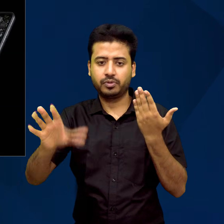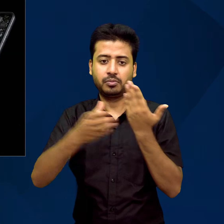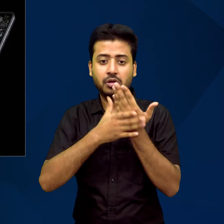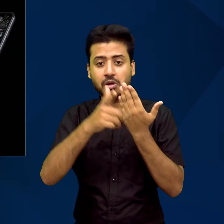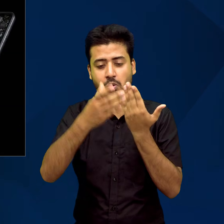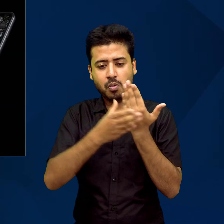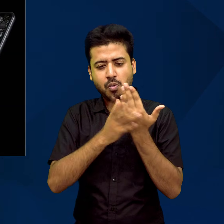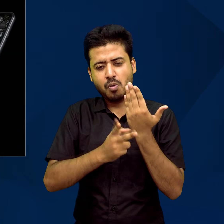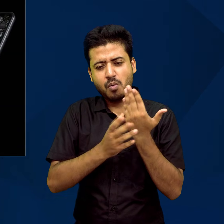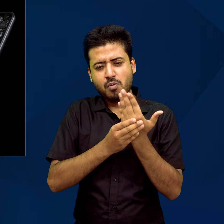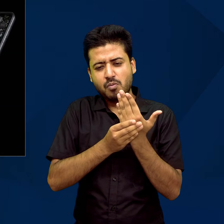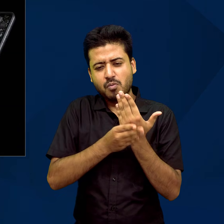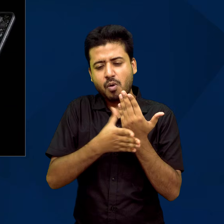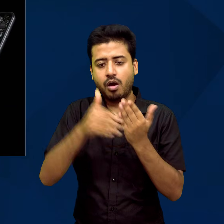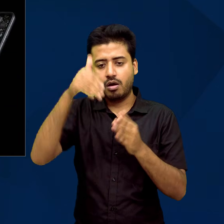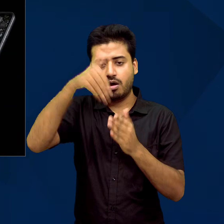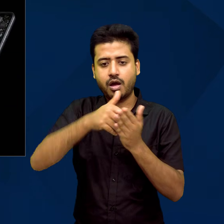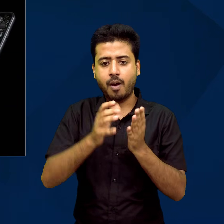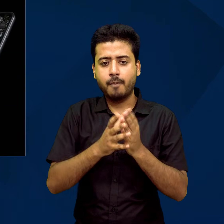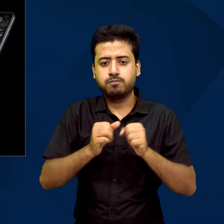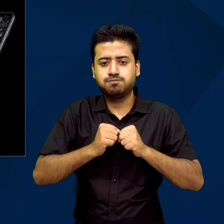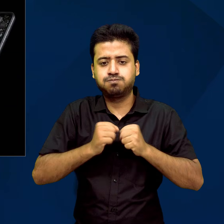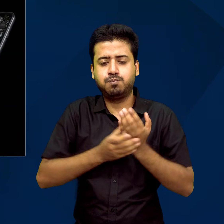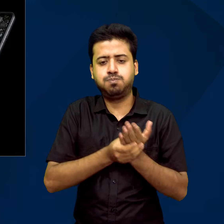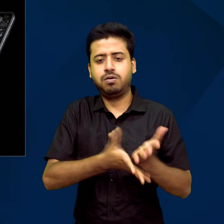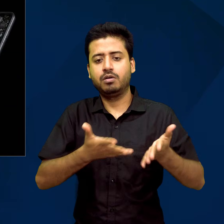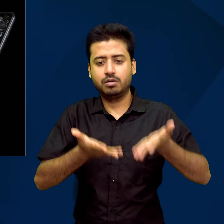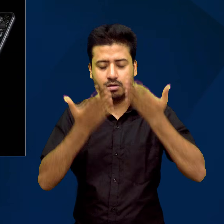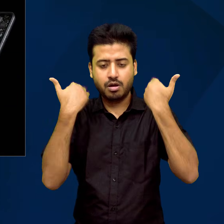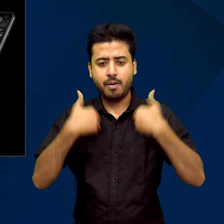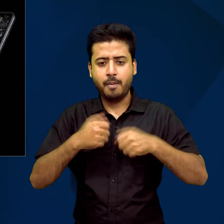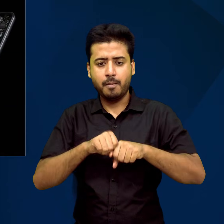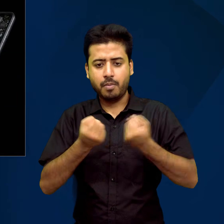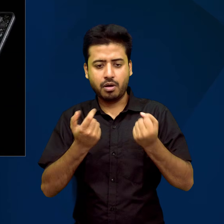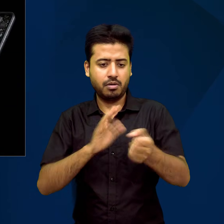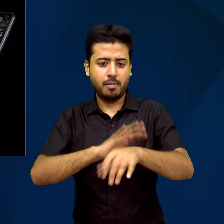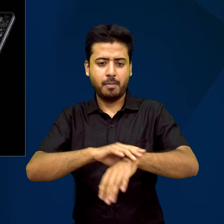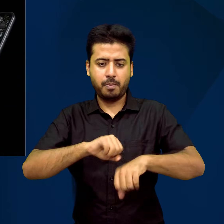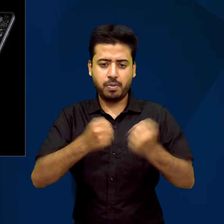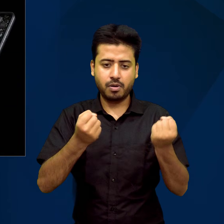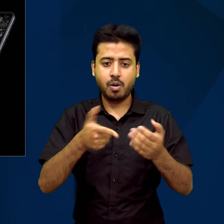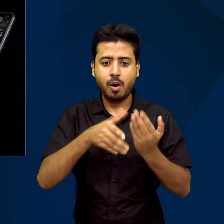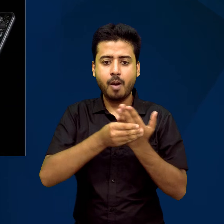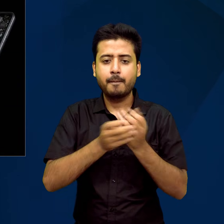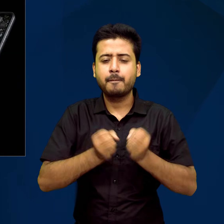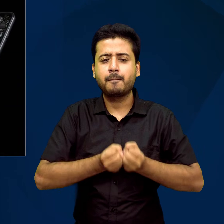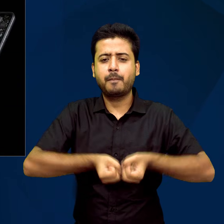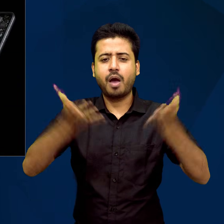followed by the massive industrial process of turning raw coal into grid electricity. Part one,